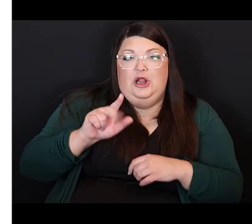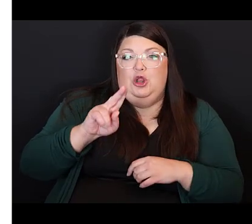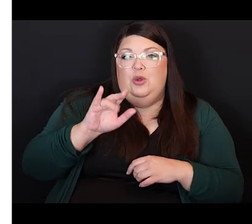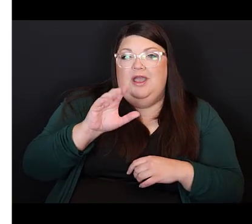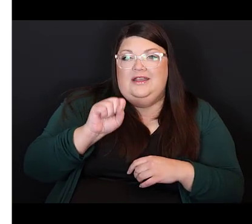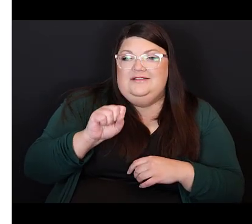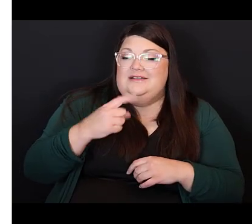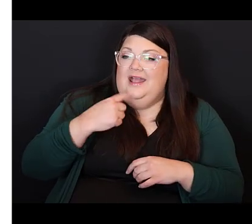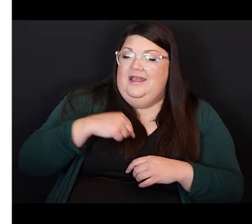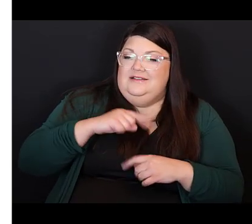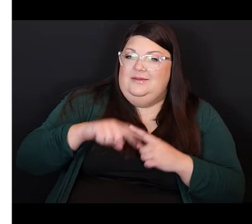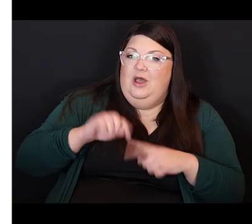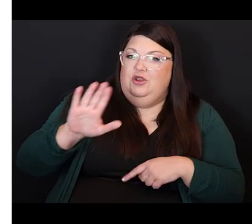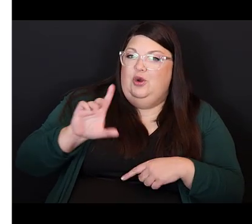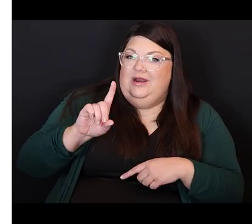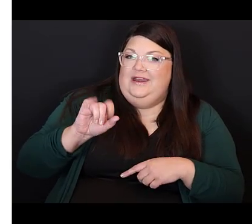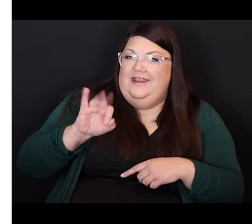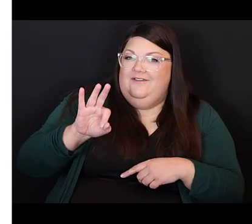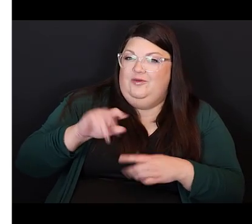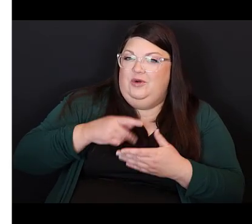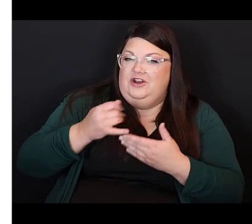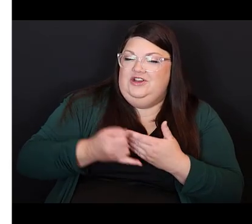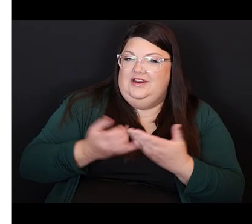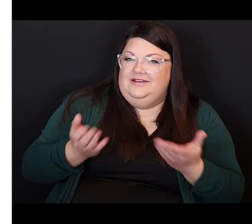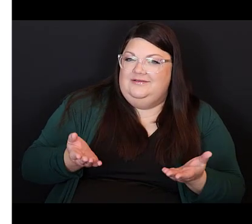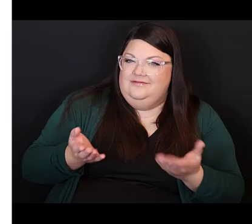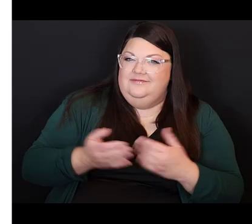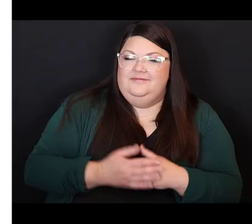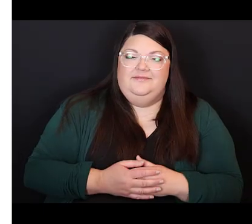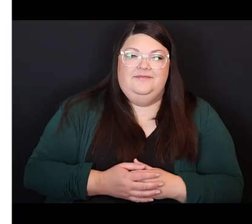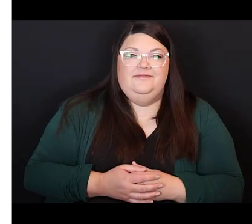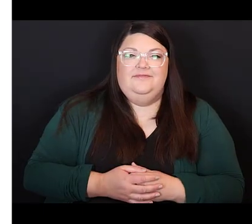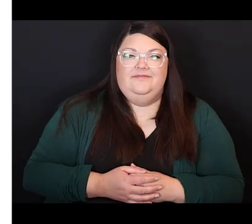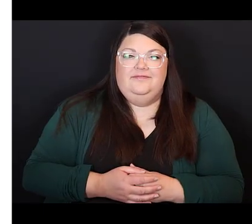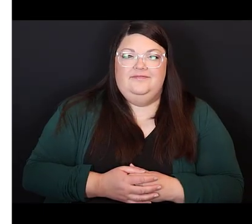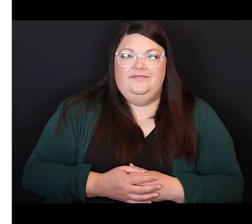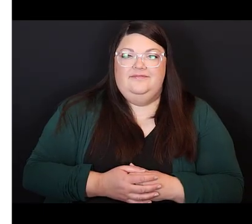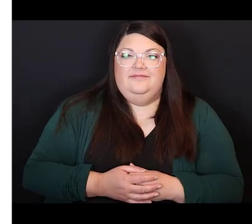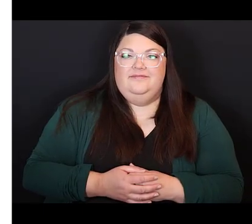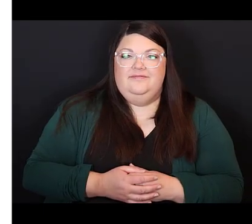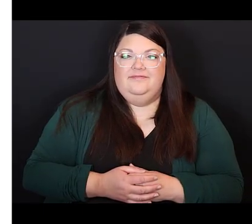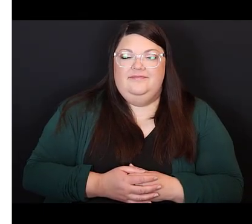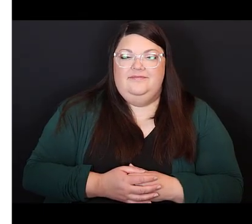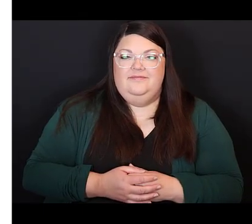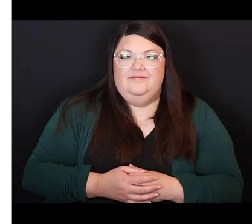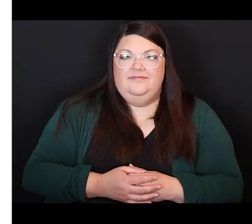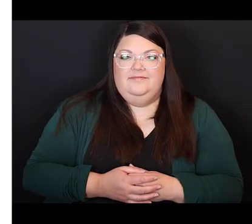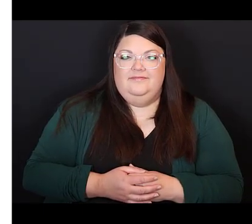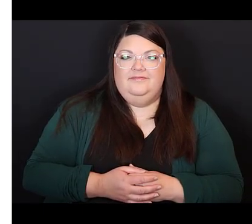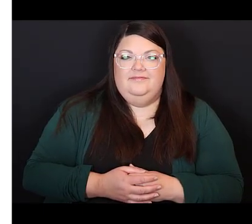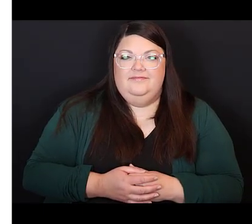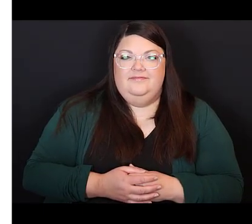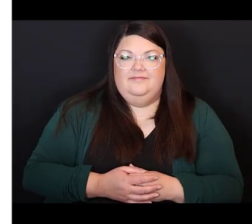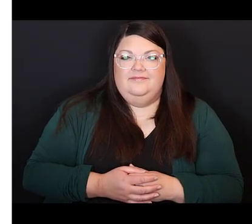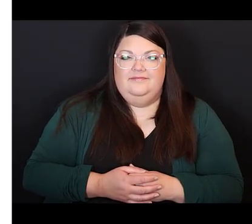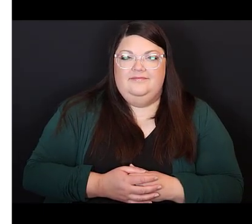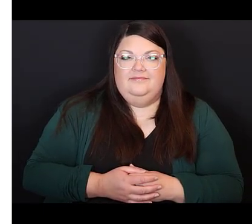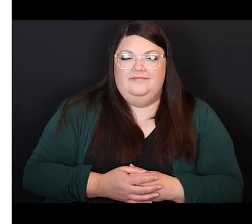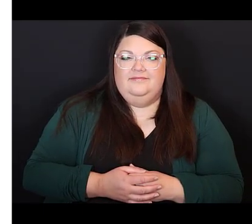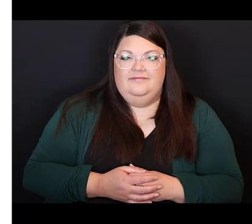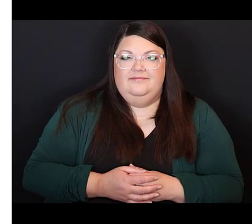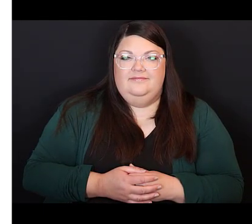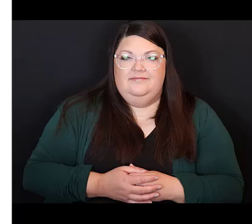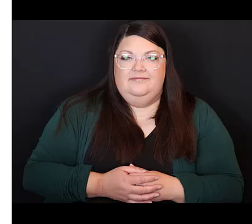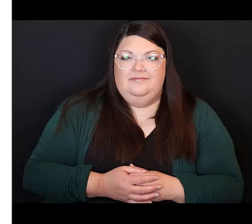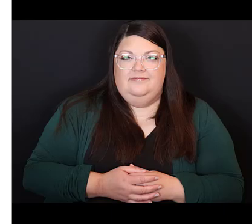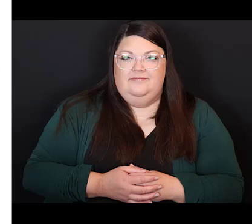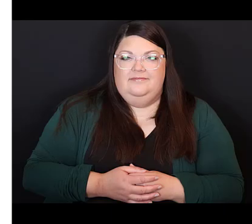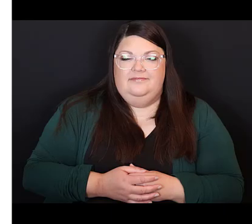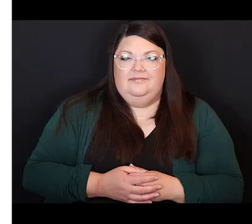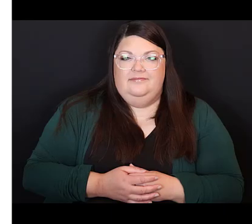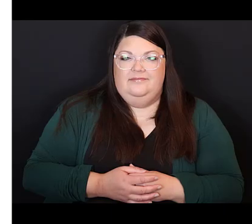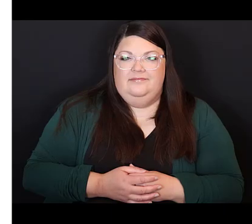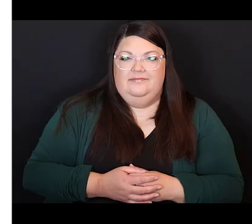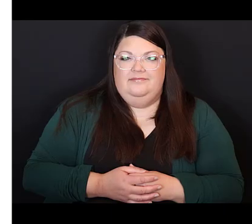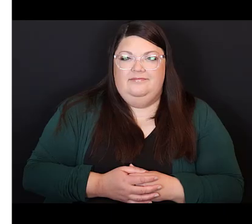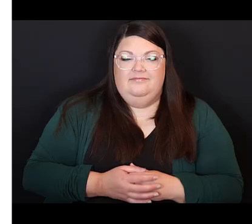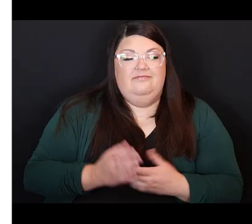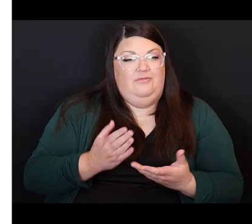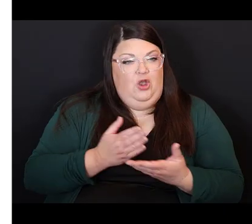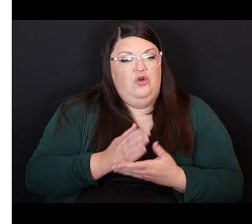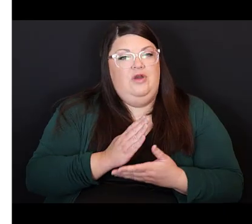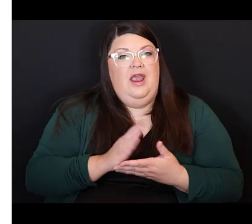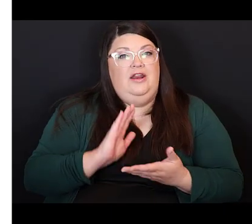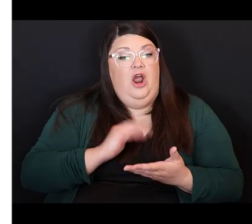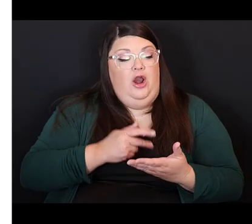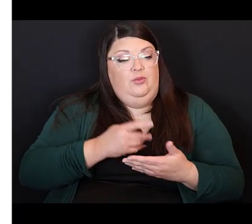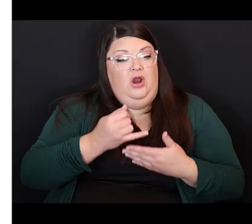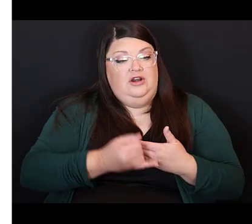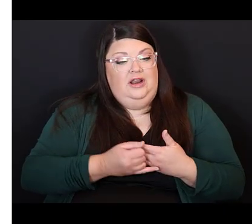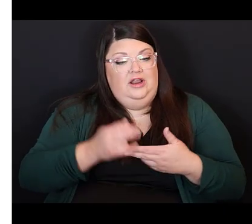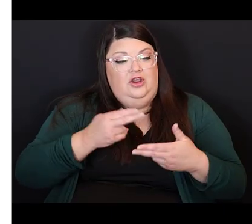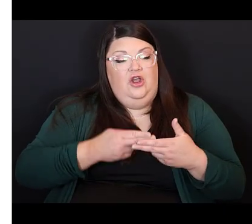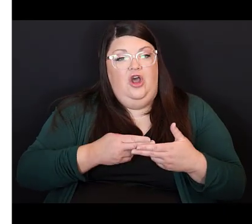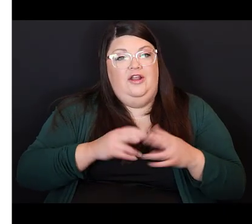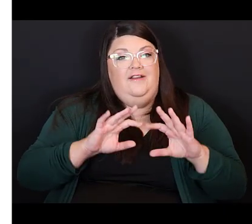please tell us about your DIF project. [Lucas Halverson] Our project is called Families